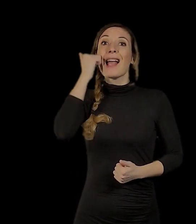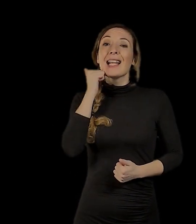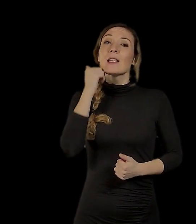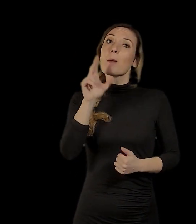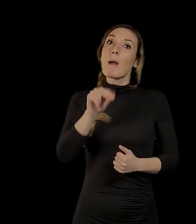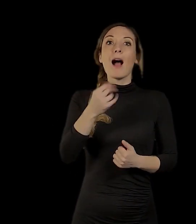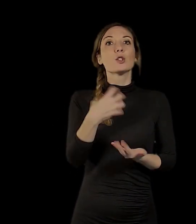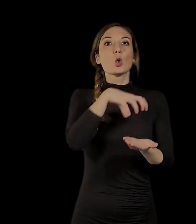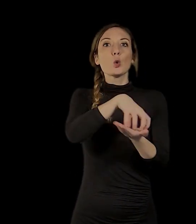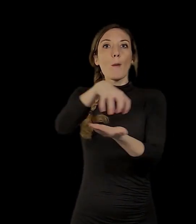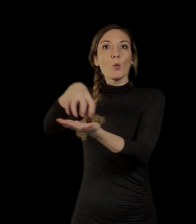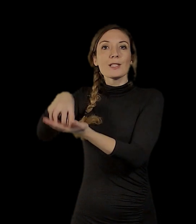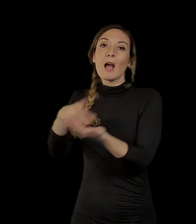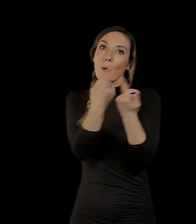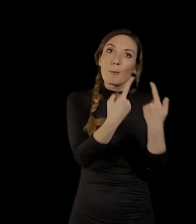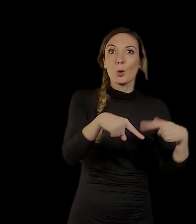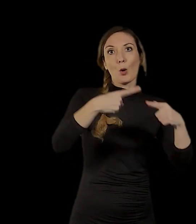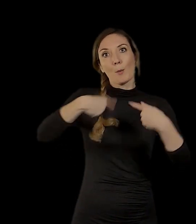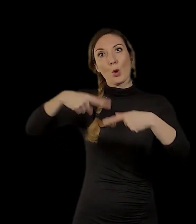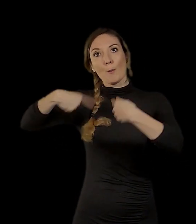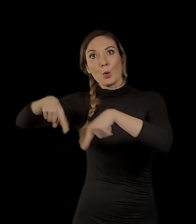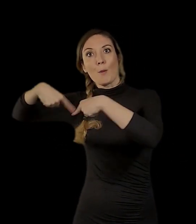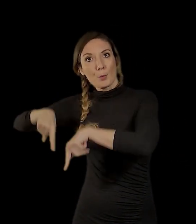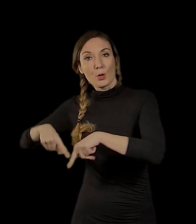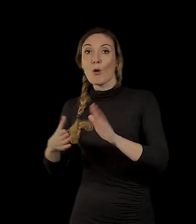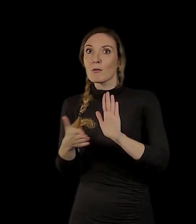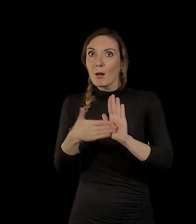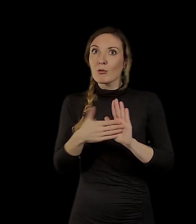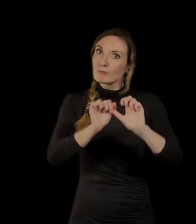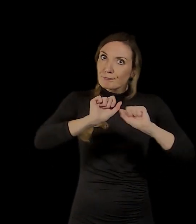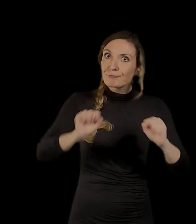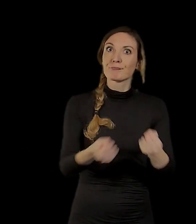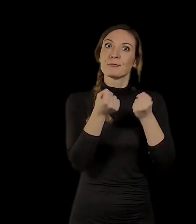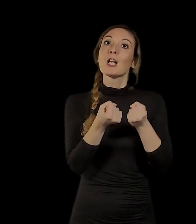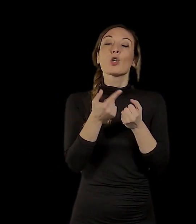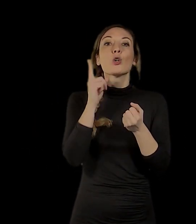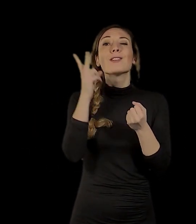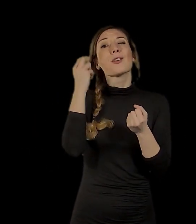or some community at the level of the entire area or some community at